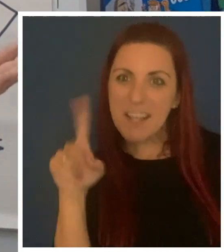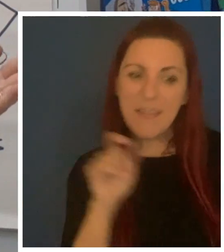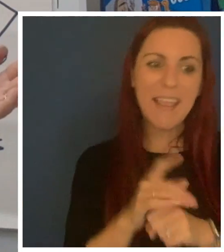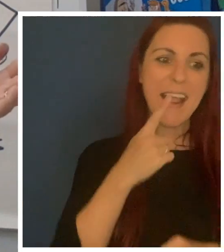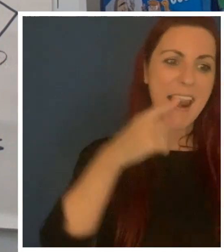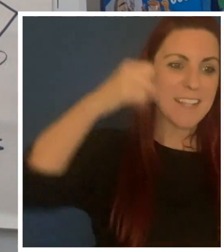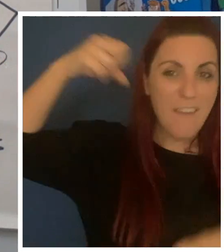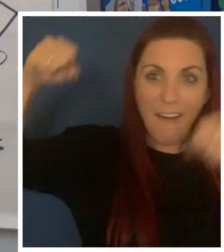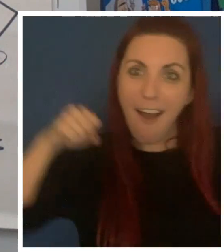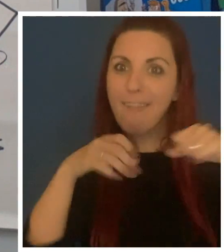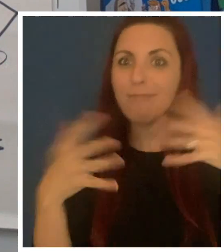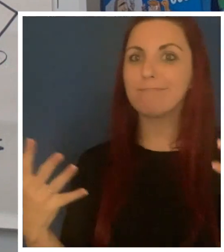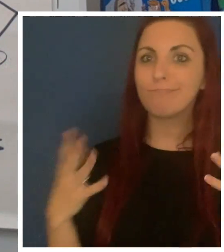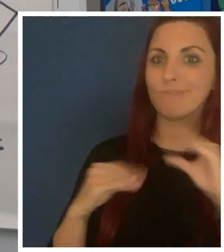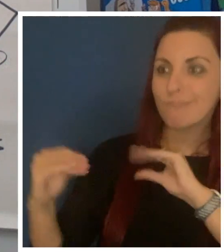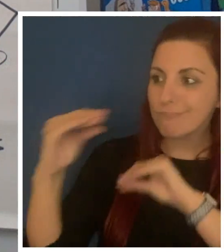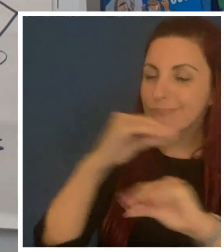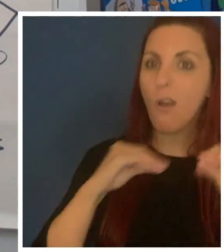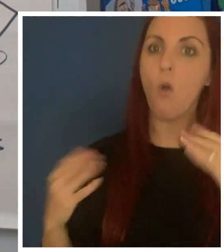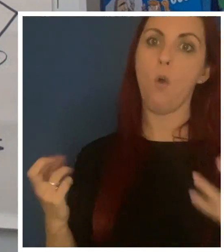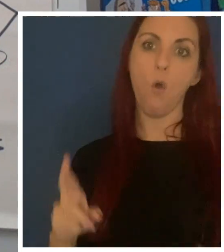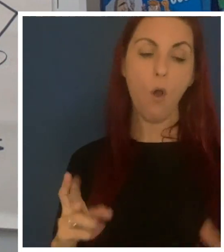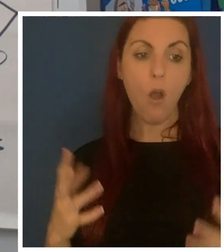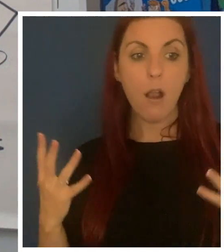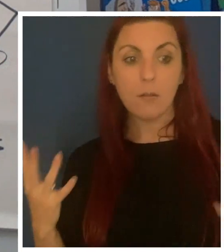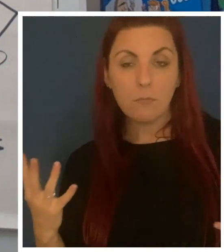the other lights on because they've got the telly on, or is there going to be